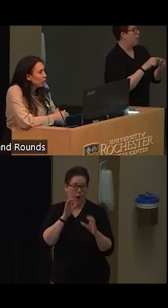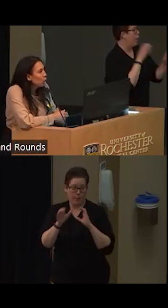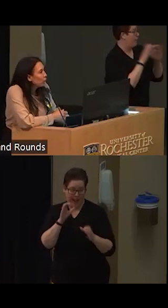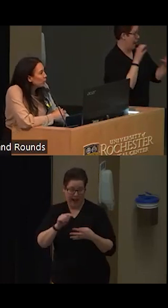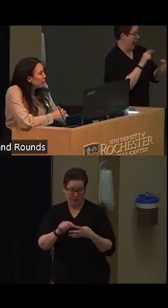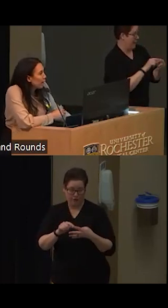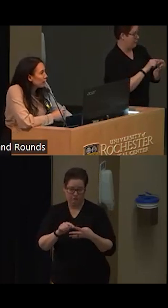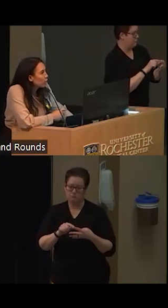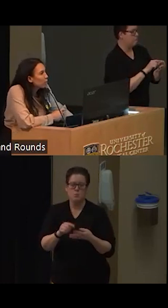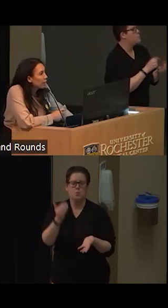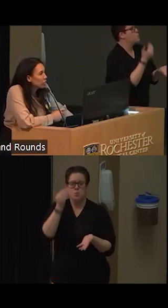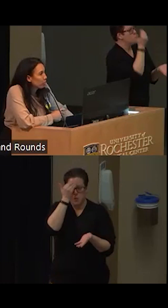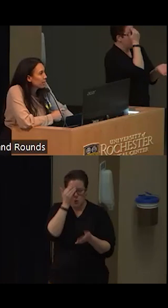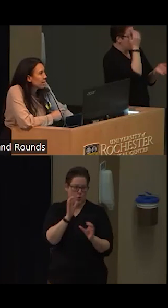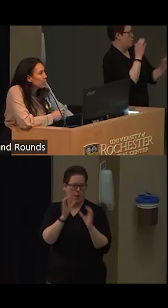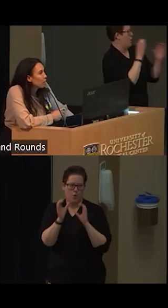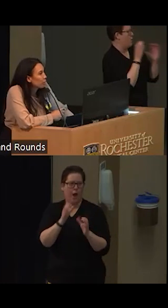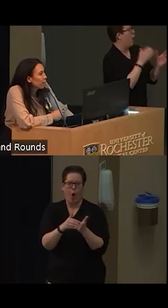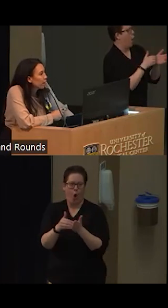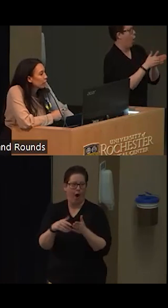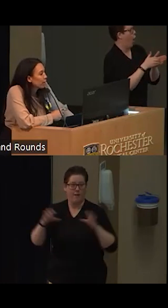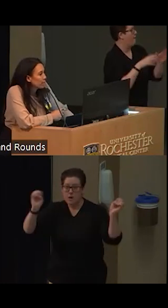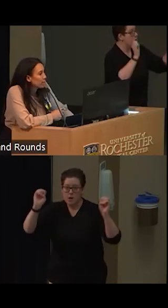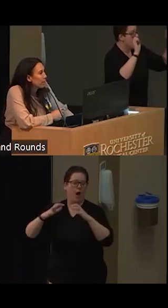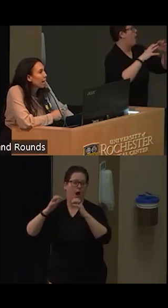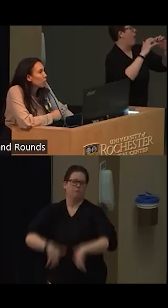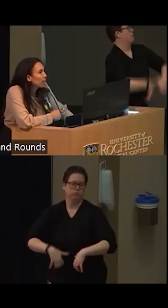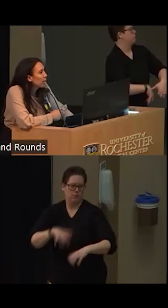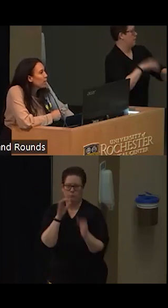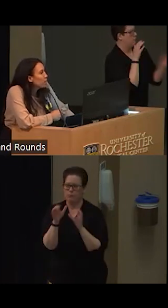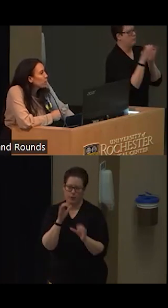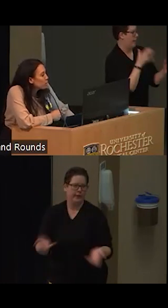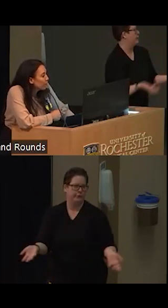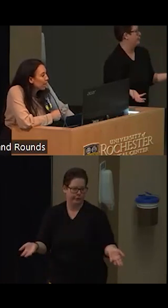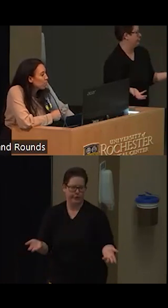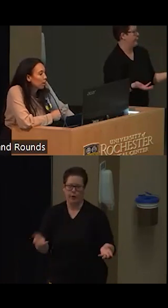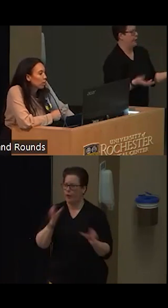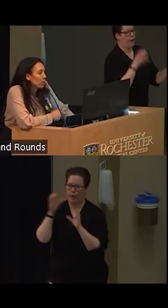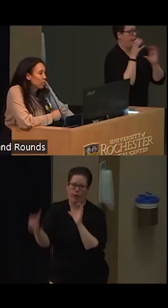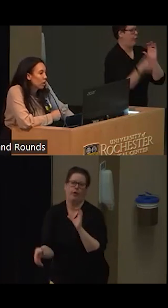we knew that communication breaks down during crisis and how do we communicate better with